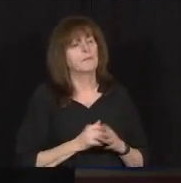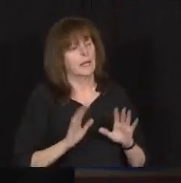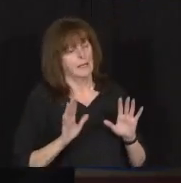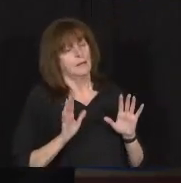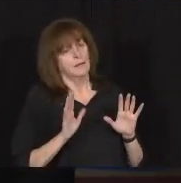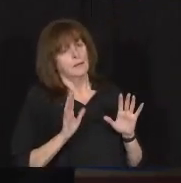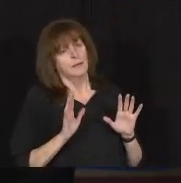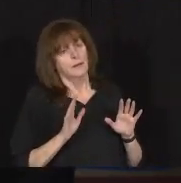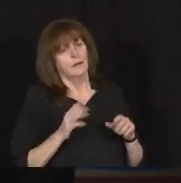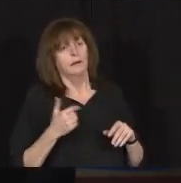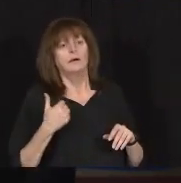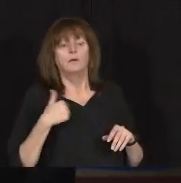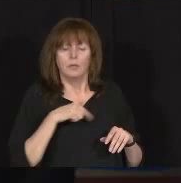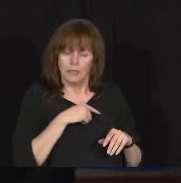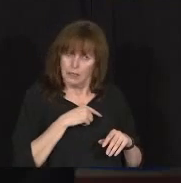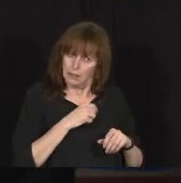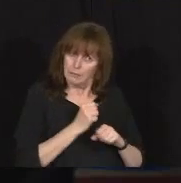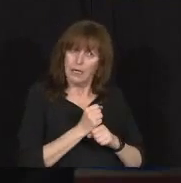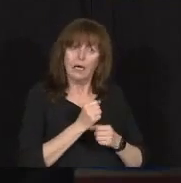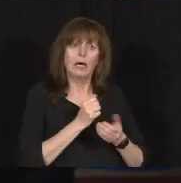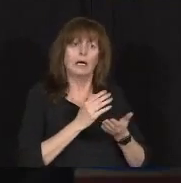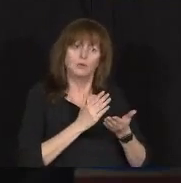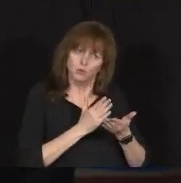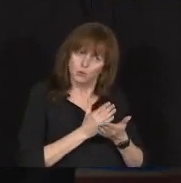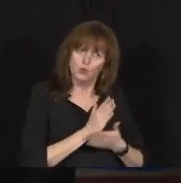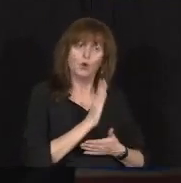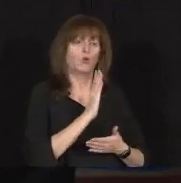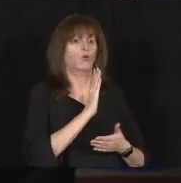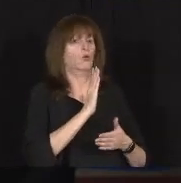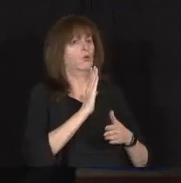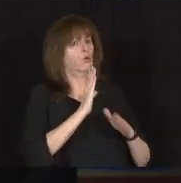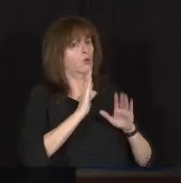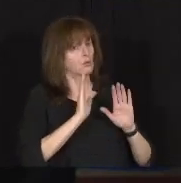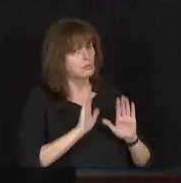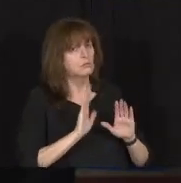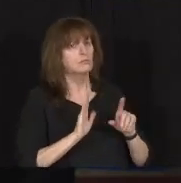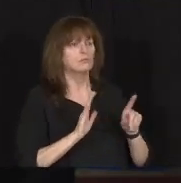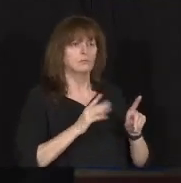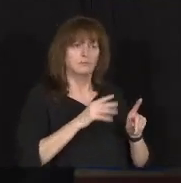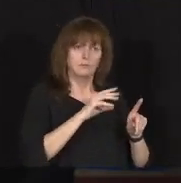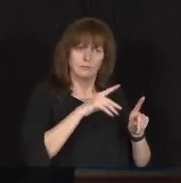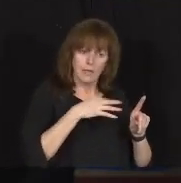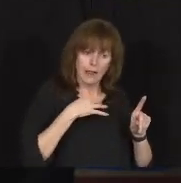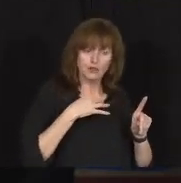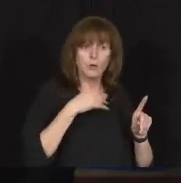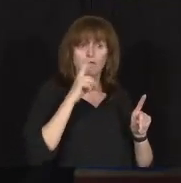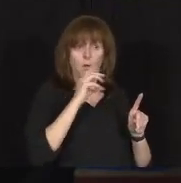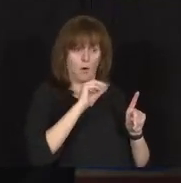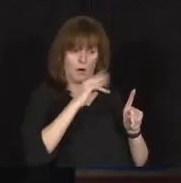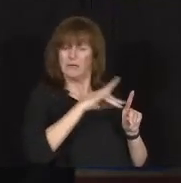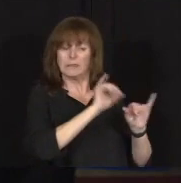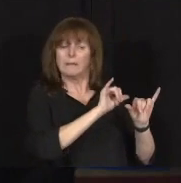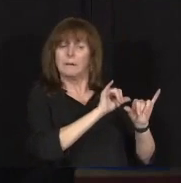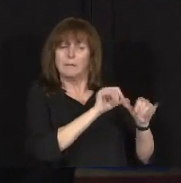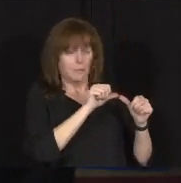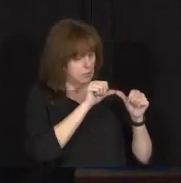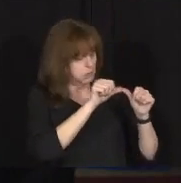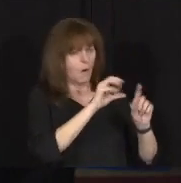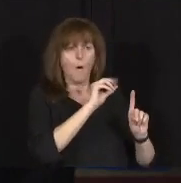make sure that people who are otherwise eligible for coverage will continue to have coverage t hrough this pandemic. We don't want anyone to be